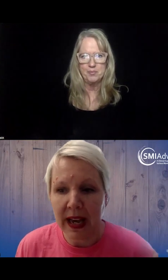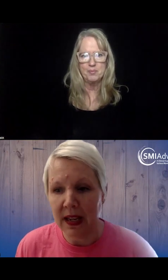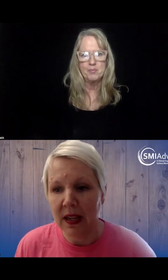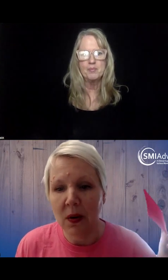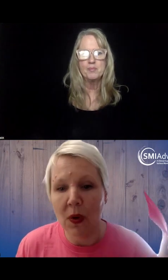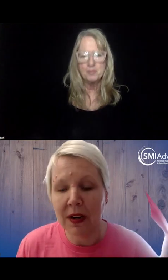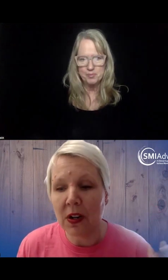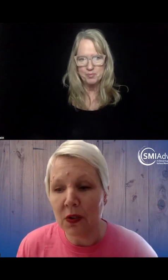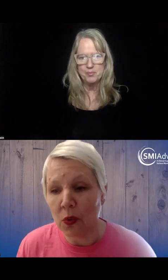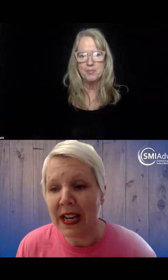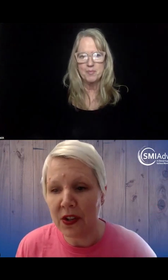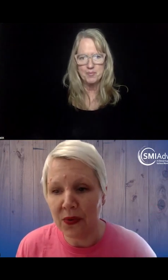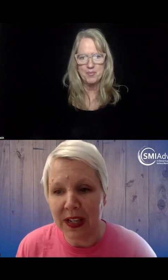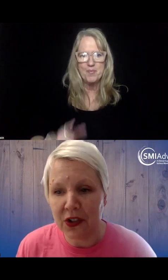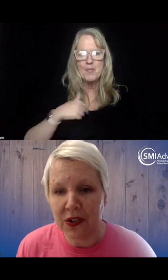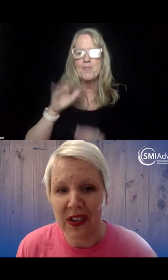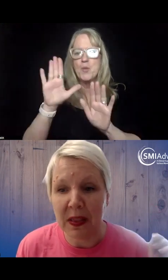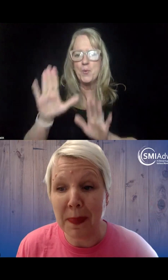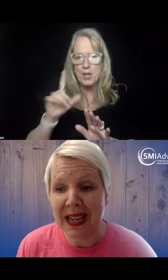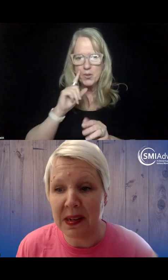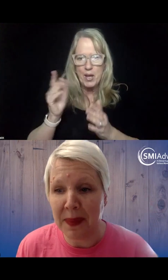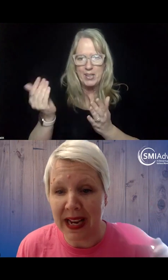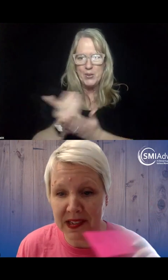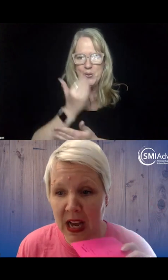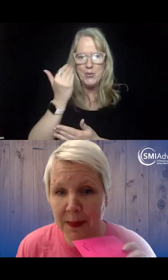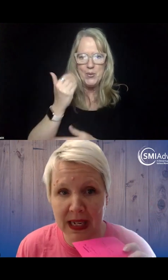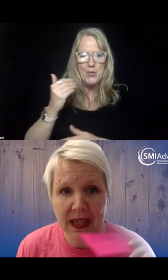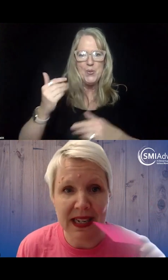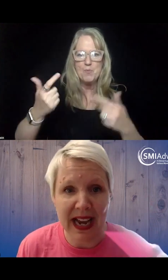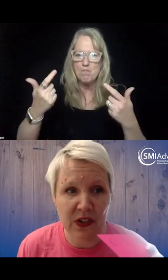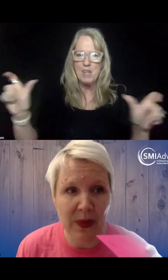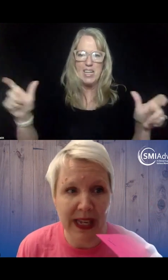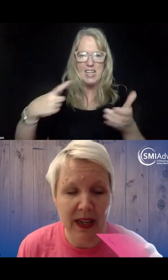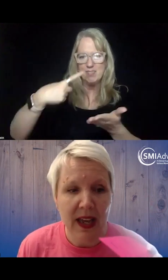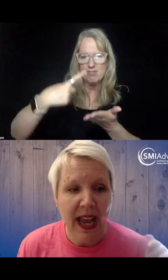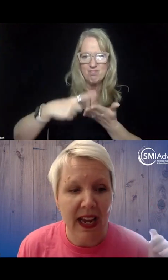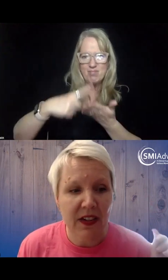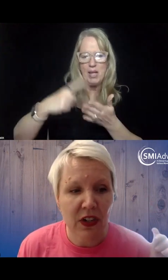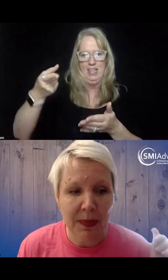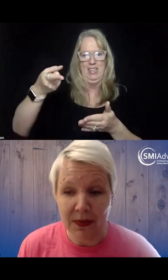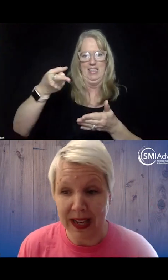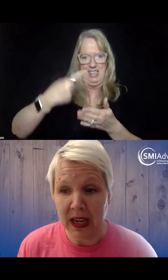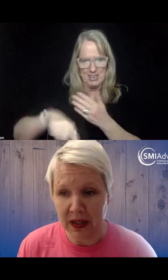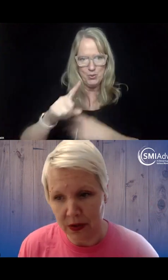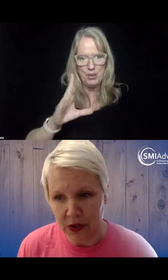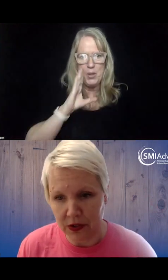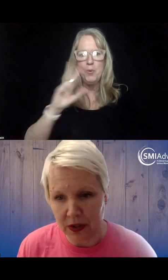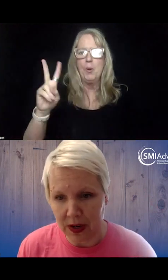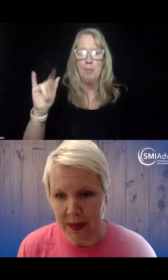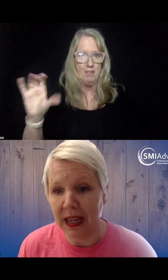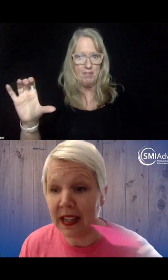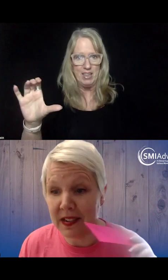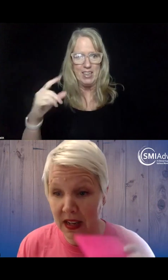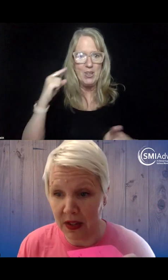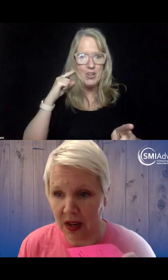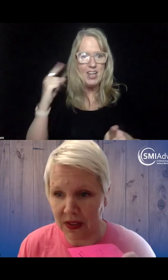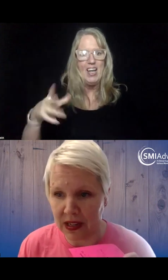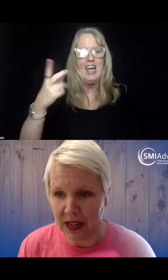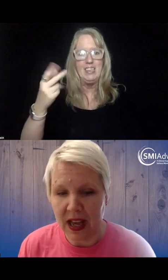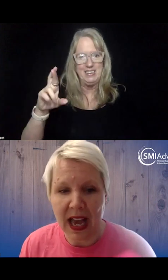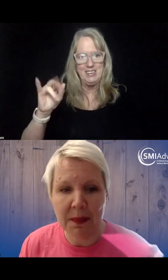OKAY. THE BIG DEBATE IS COMING NEXT WEEK. IT IS VIC AGAINST DAVID COVINGTON AND